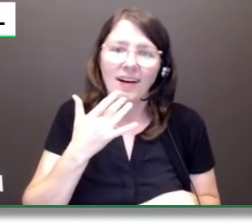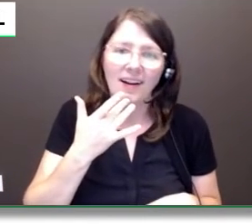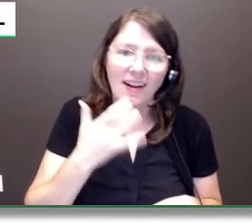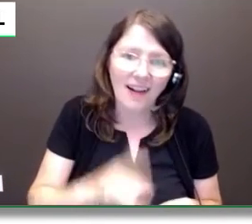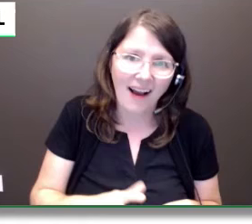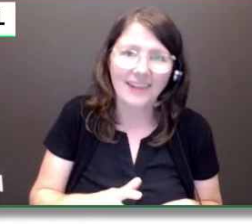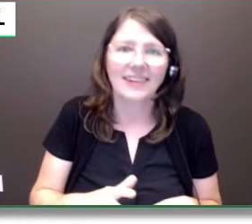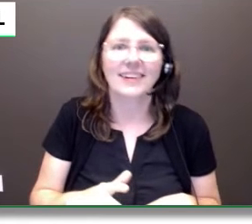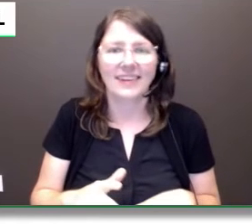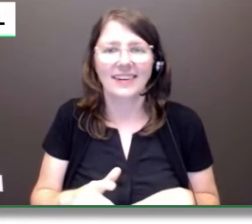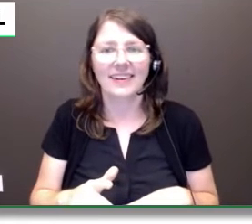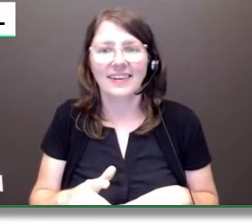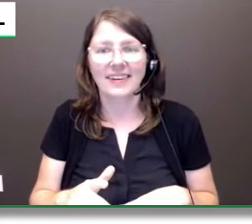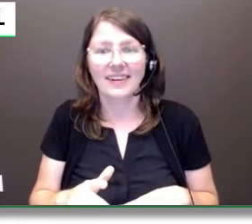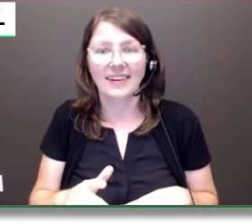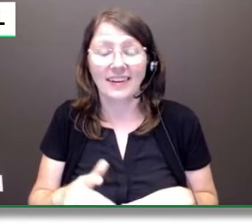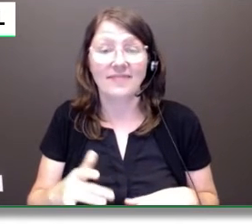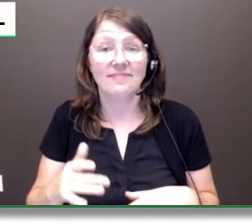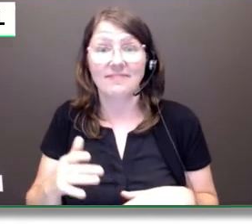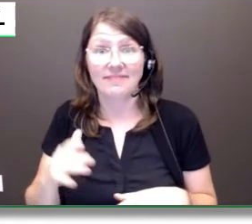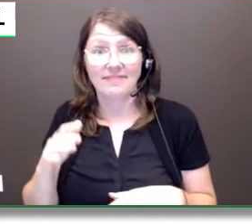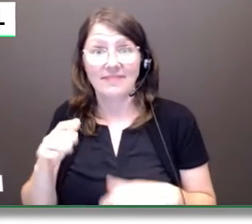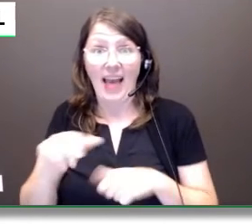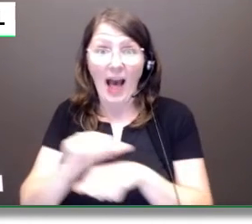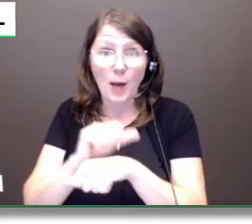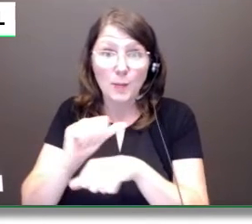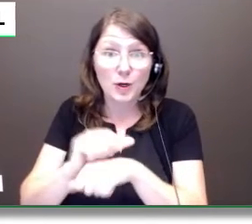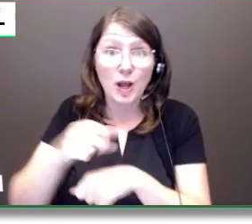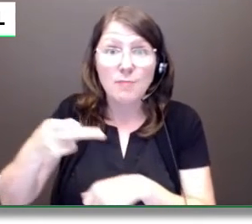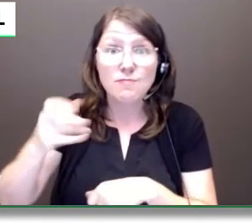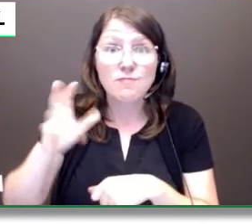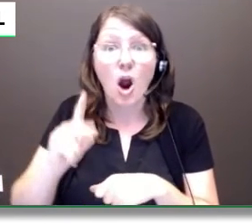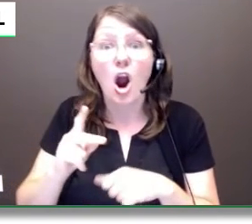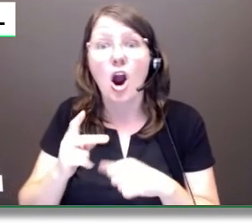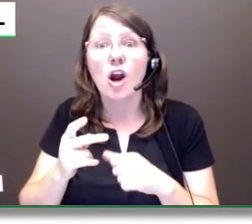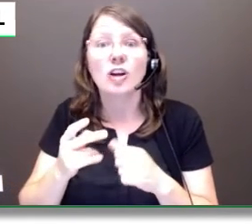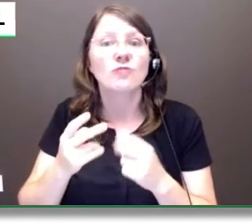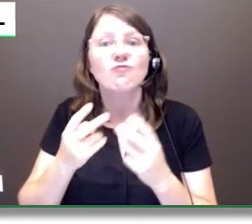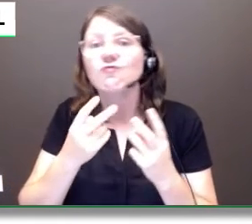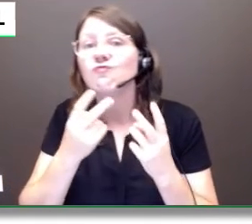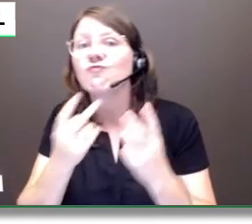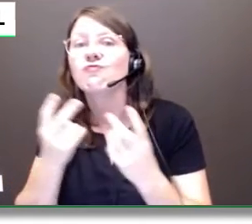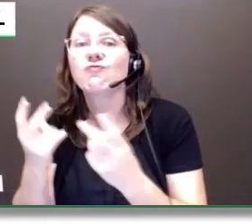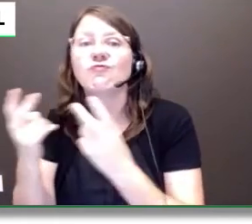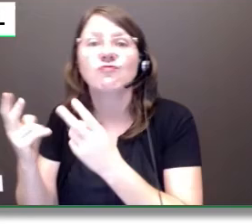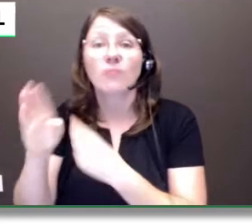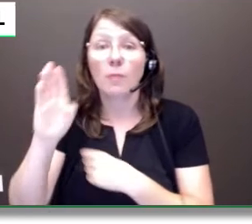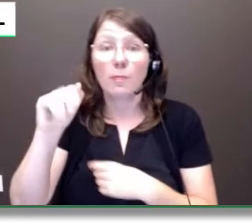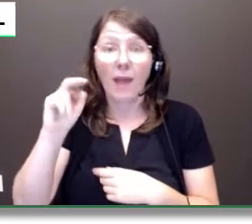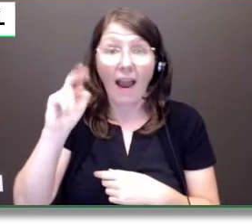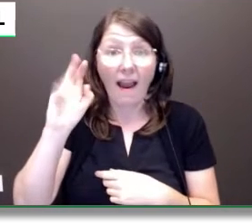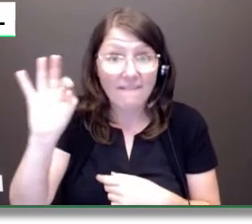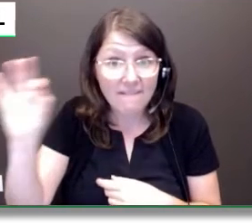and uh Banff uh Banff National Park. We also do programming up in Jasper National Park as well.